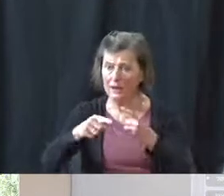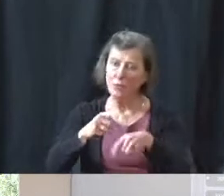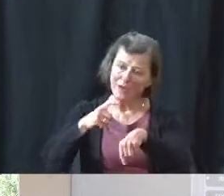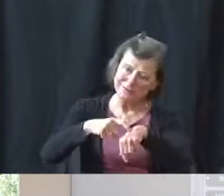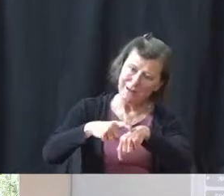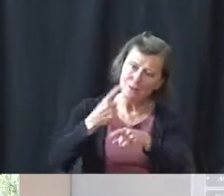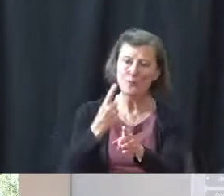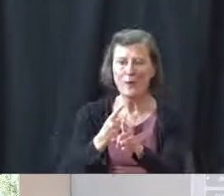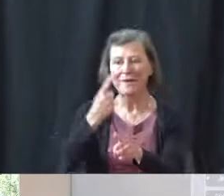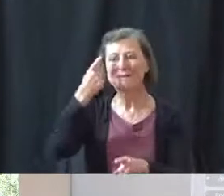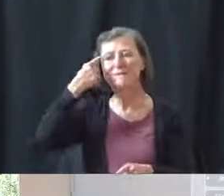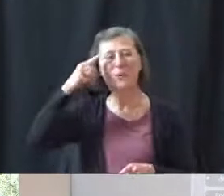Thank you.